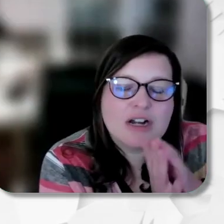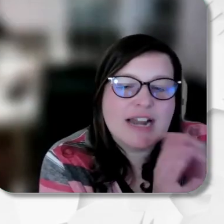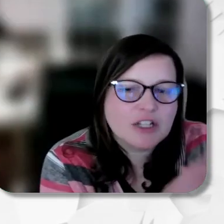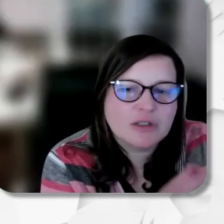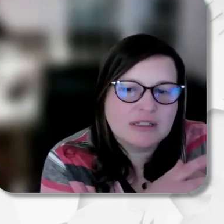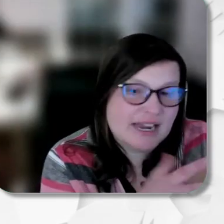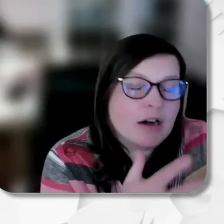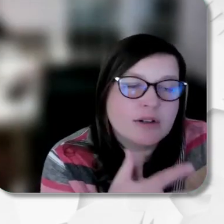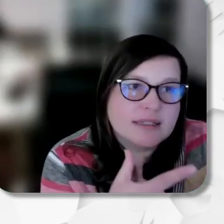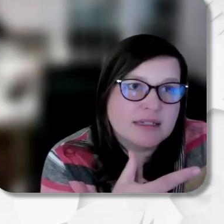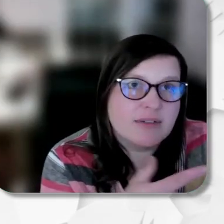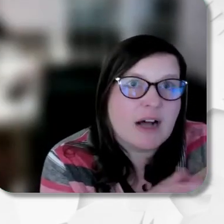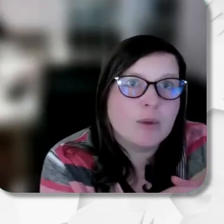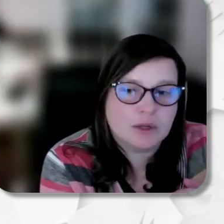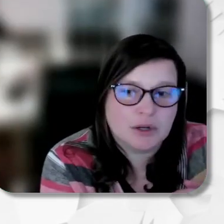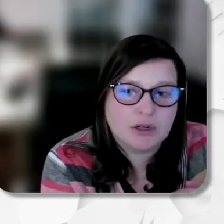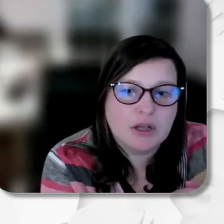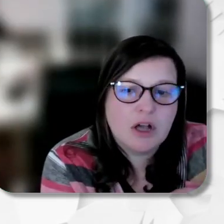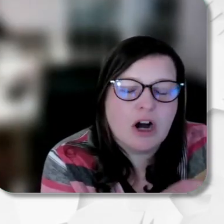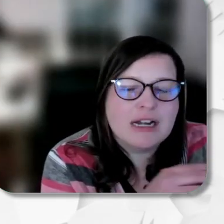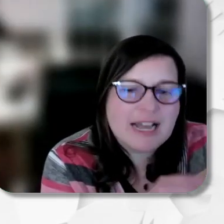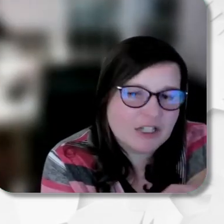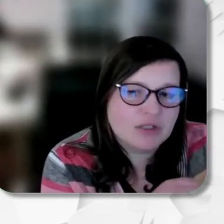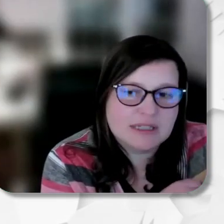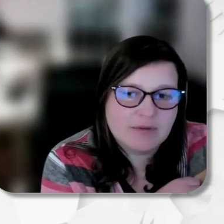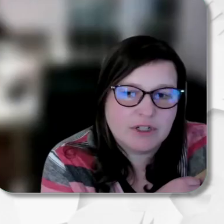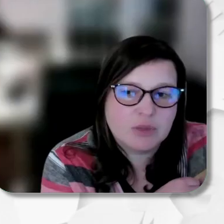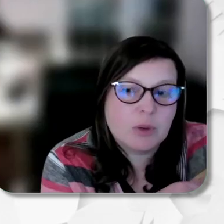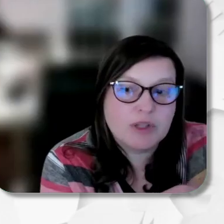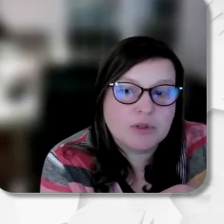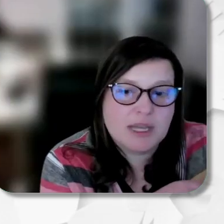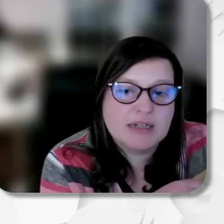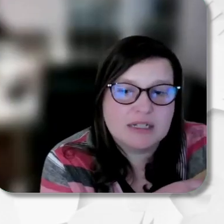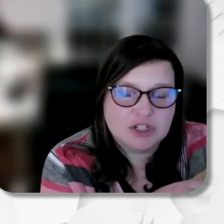are naturally the characteristics of how we learn are naturally leveraged when we use play to teach